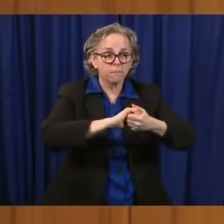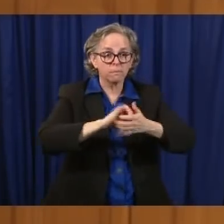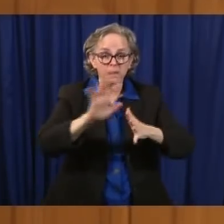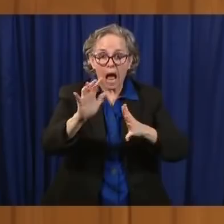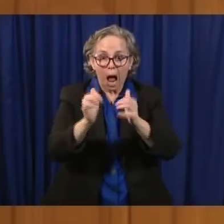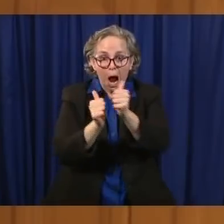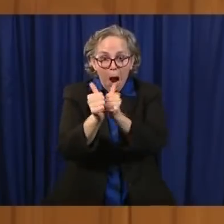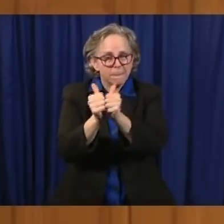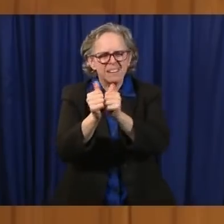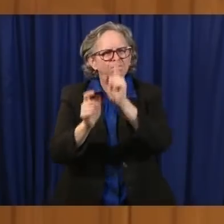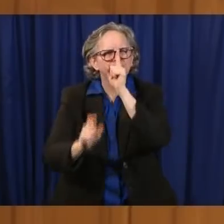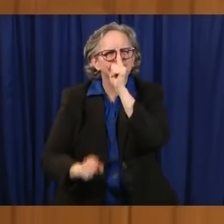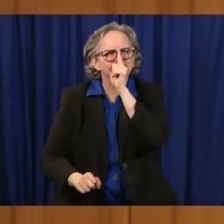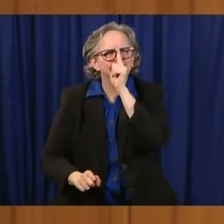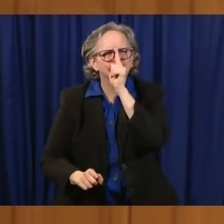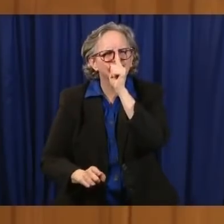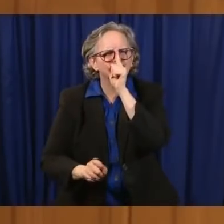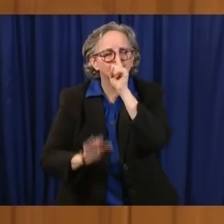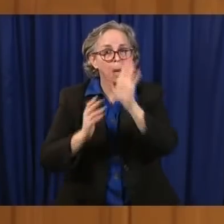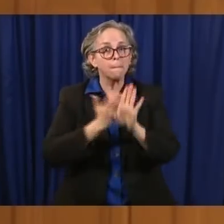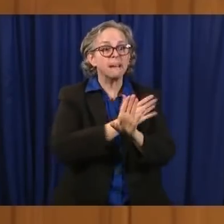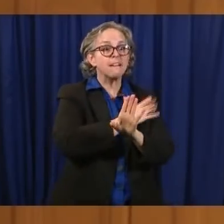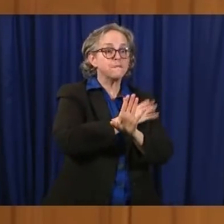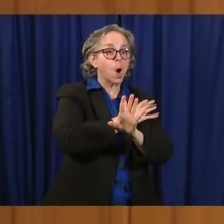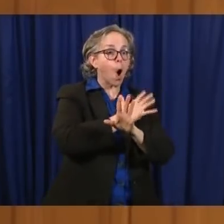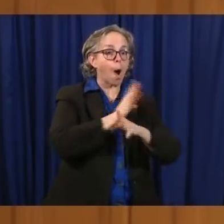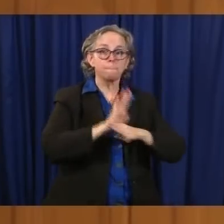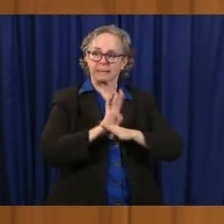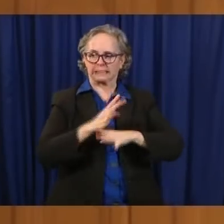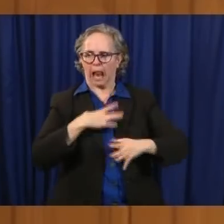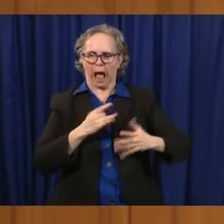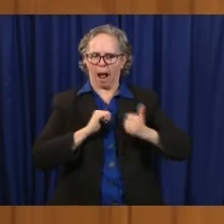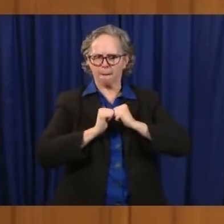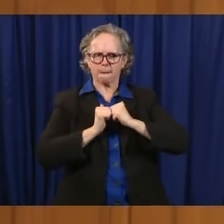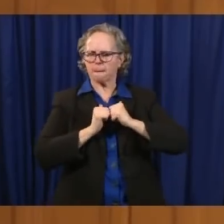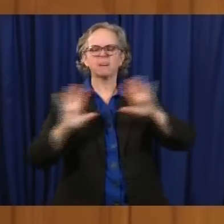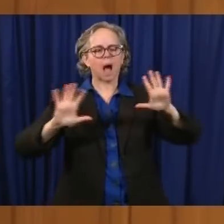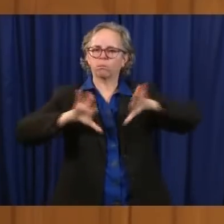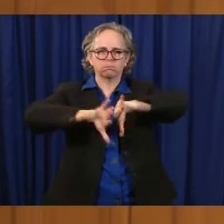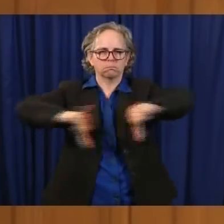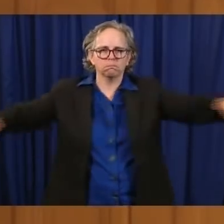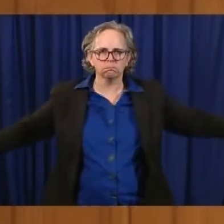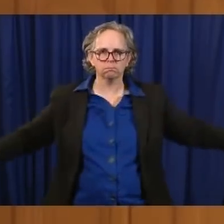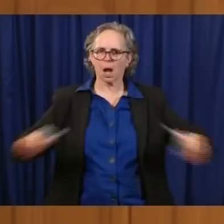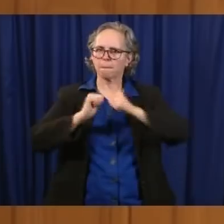HOSPITALS AS WELL, NEW PARTNERSHIPS THAT HAVE BEEN FORMED, PEOPLE ARE NOT COMPETING, THEY ARE NOT